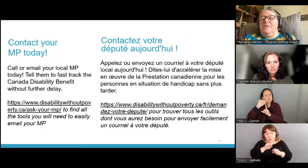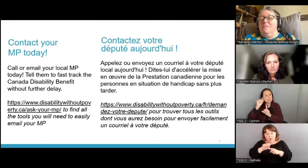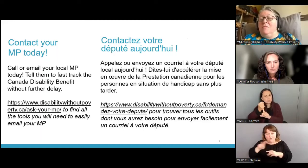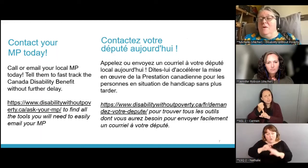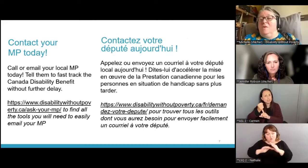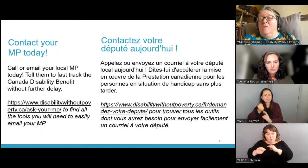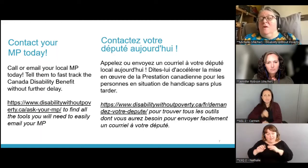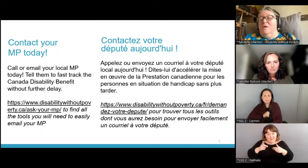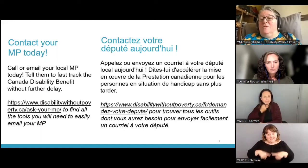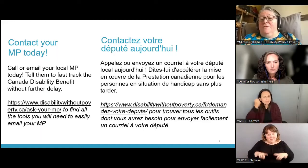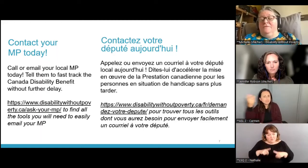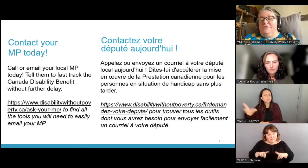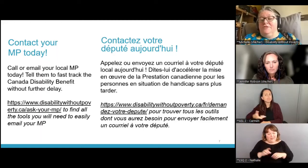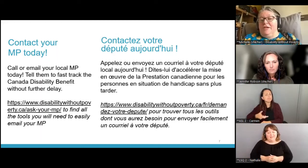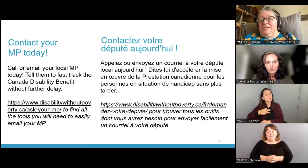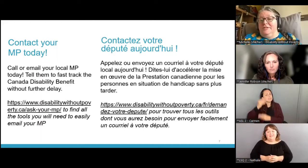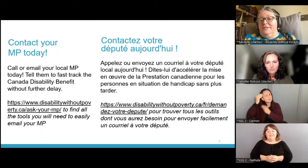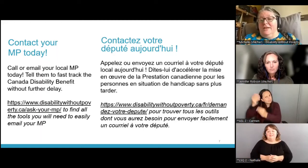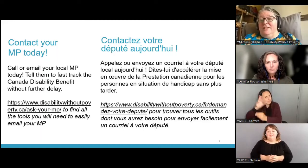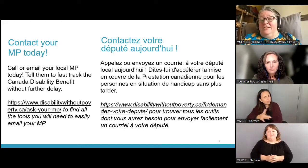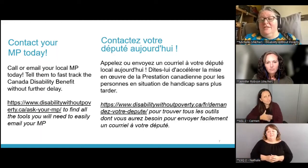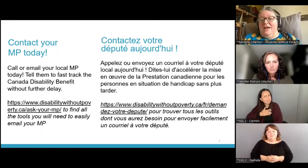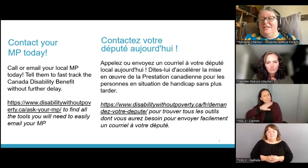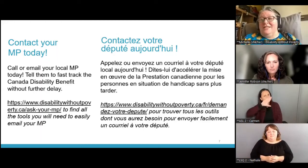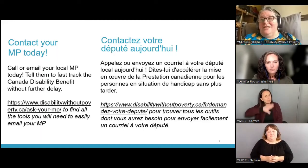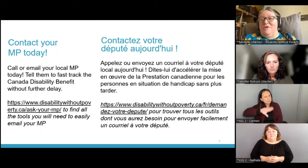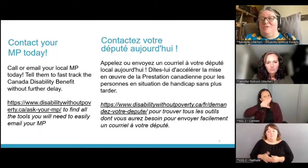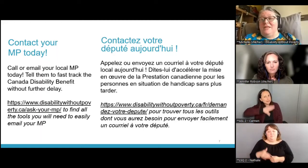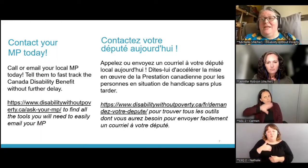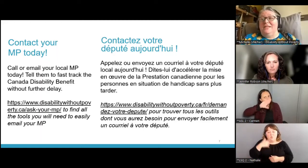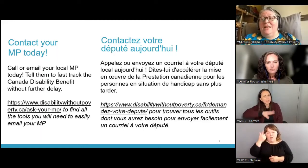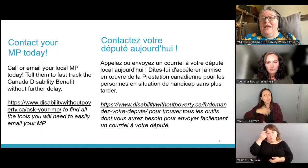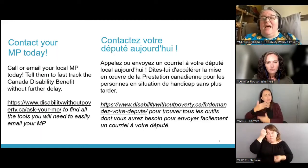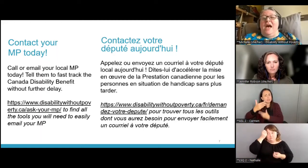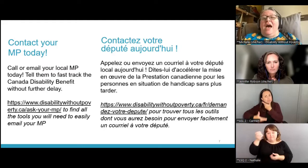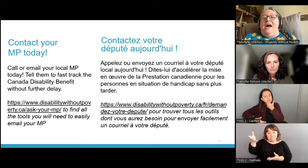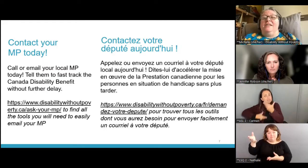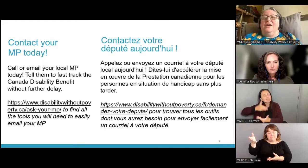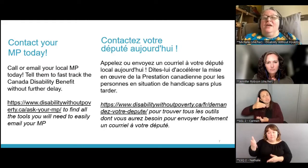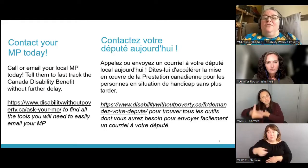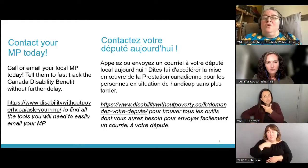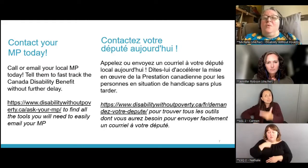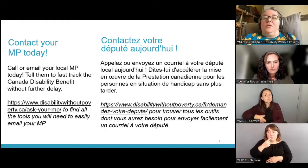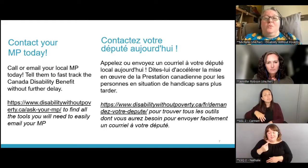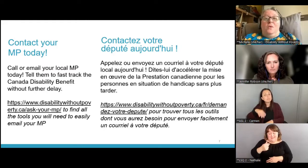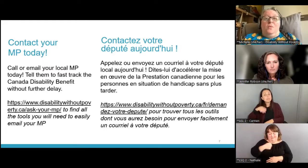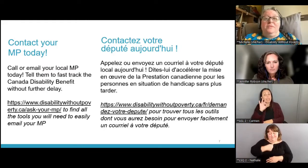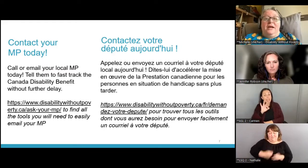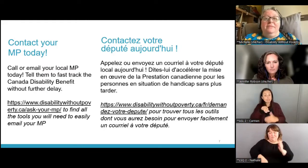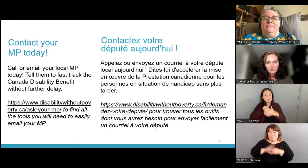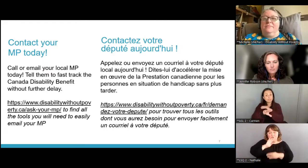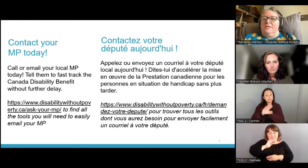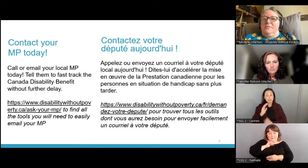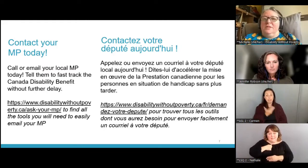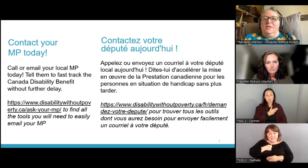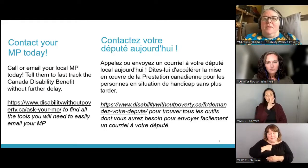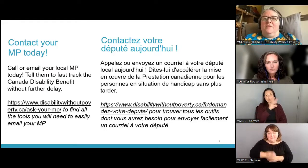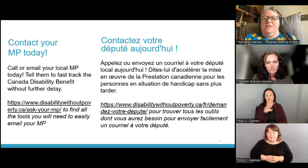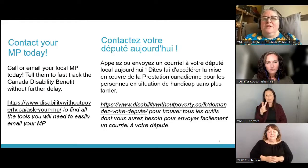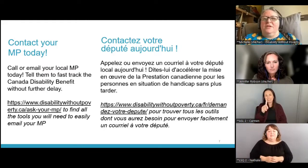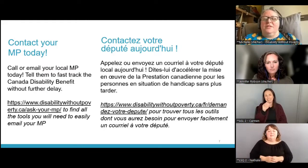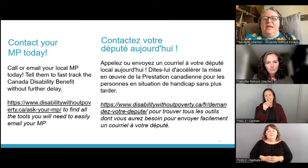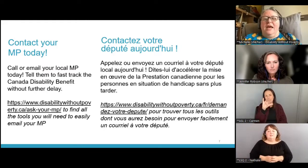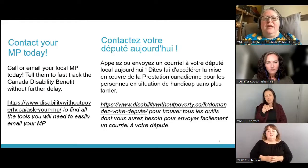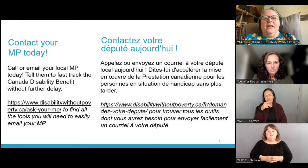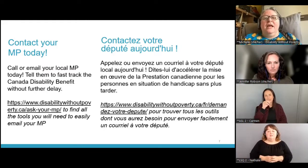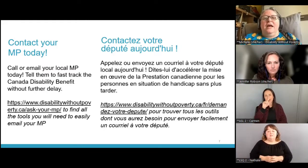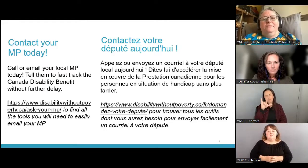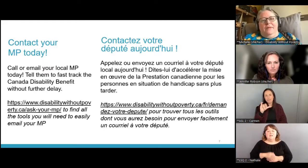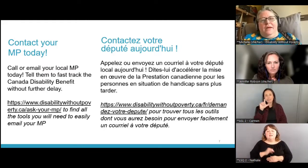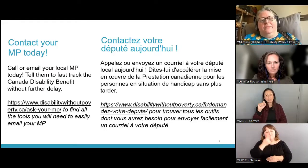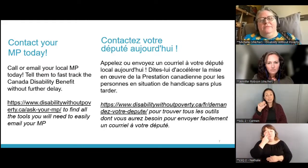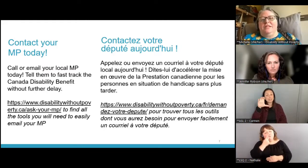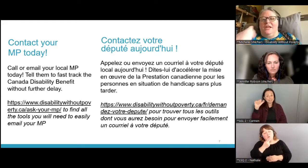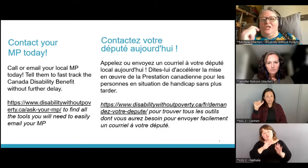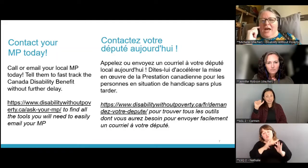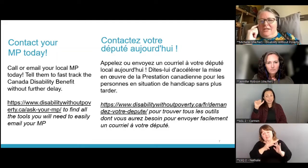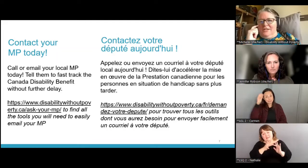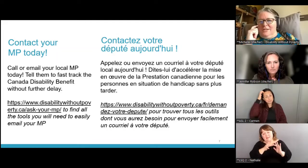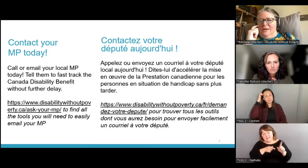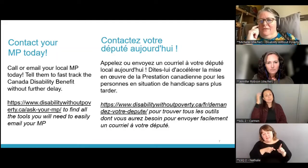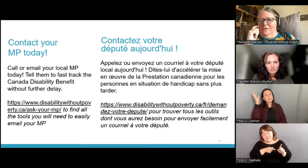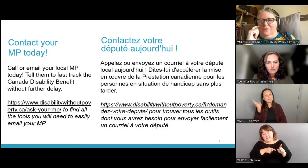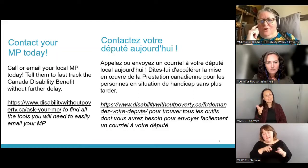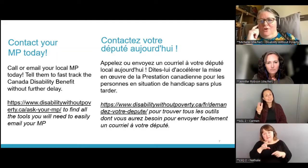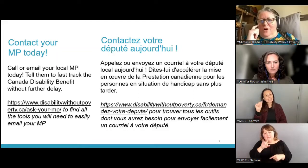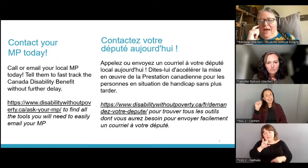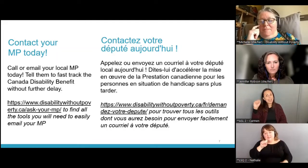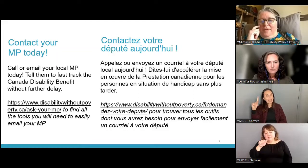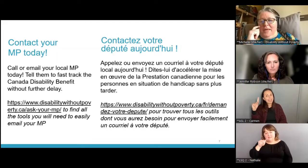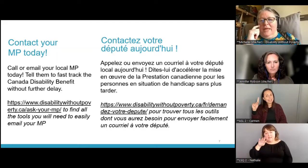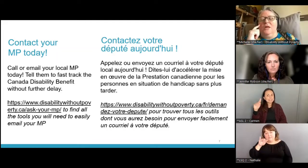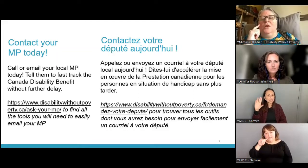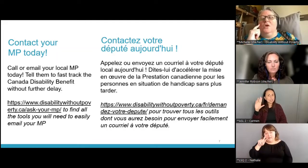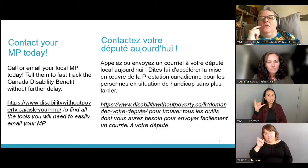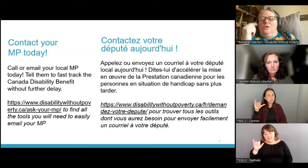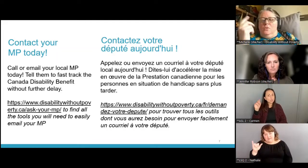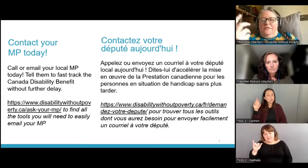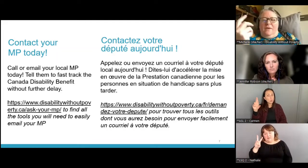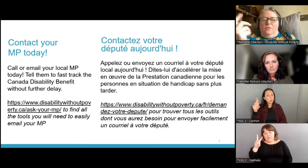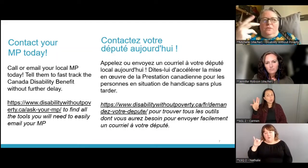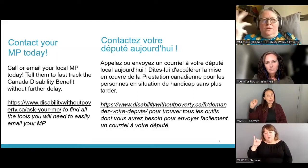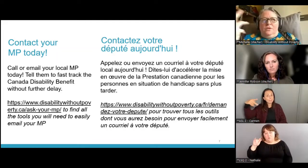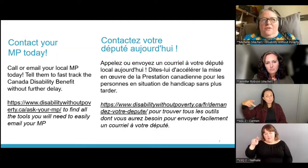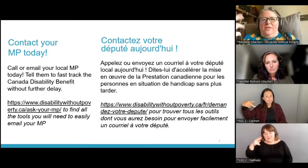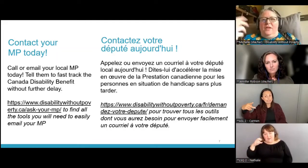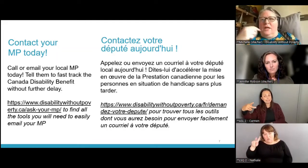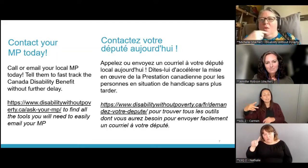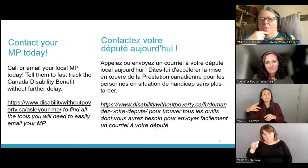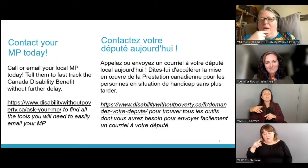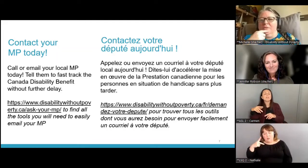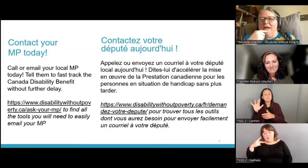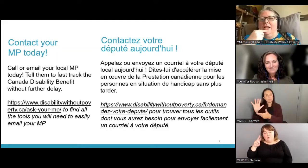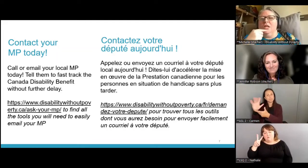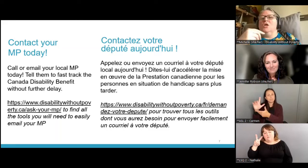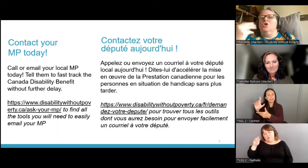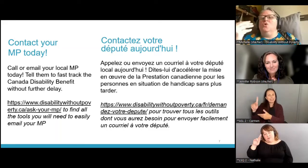THEM KNOW THE FRUSTRATIONS AS THIS PROCESS. AND IF YOU GO ON TO OUR WEBSITE, YOU WILL